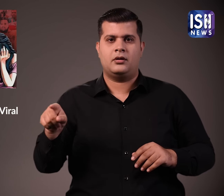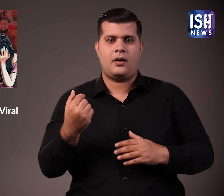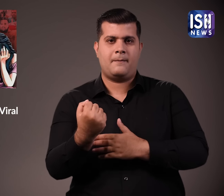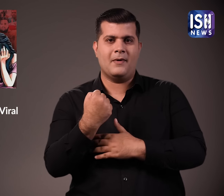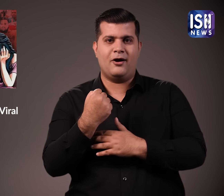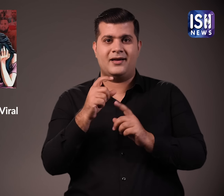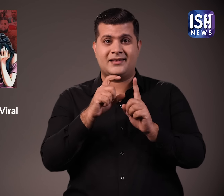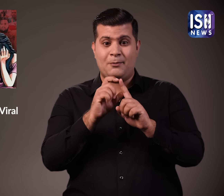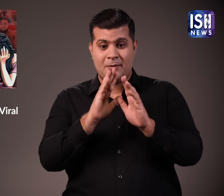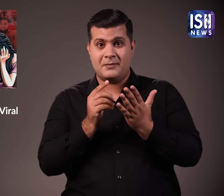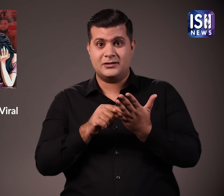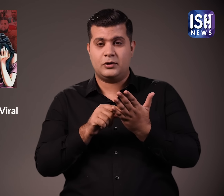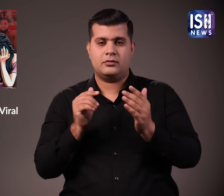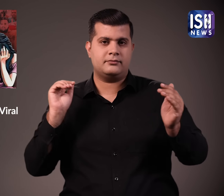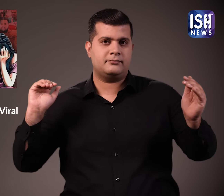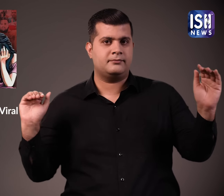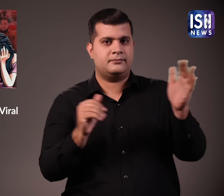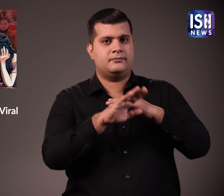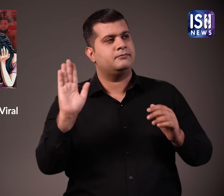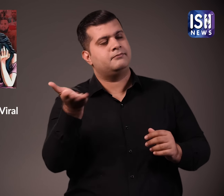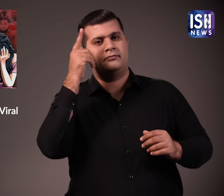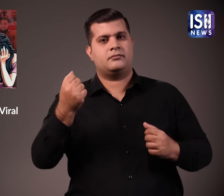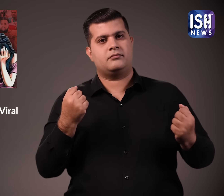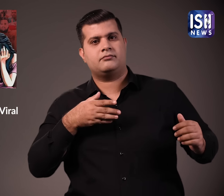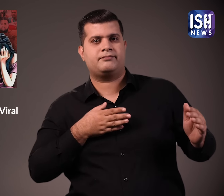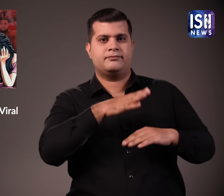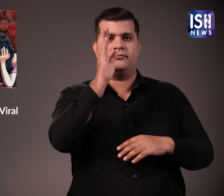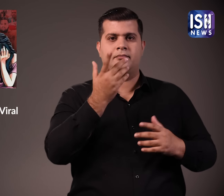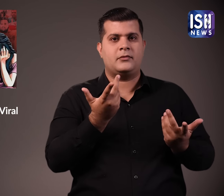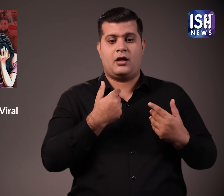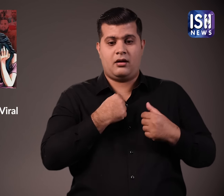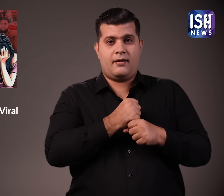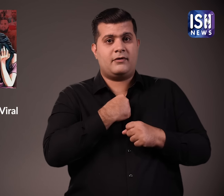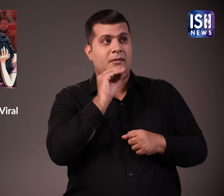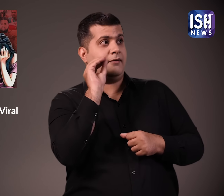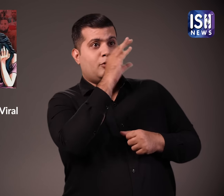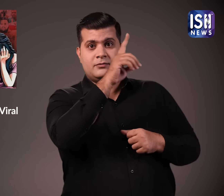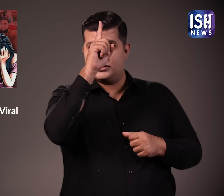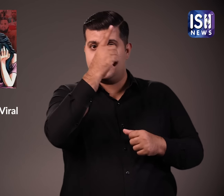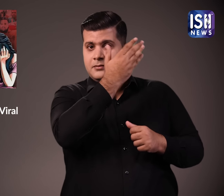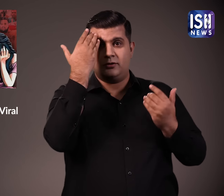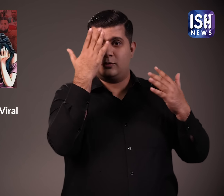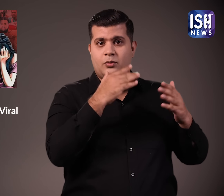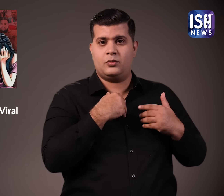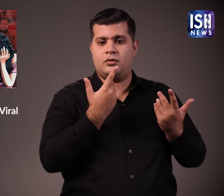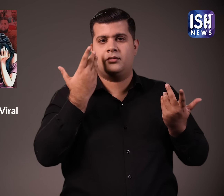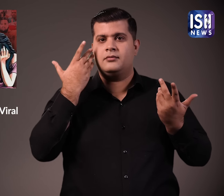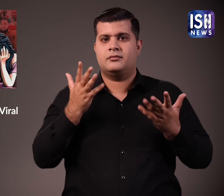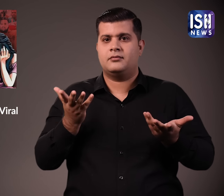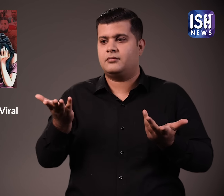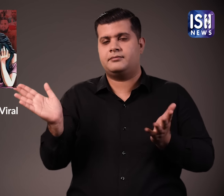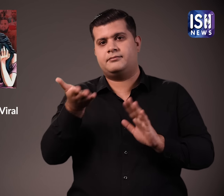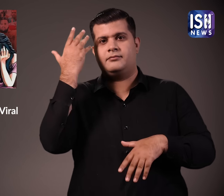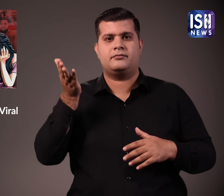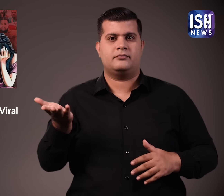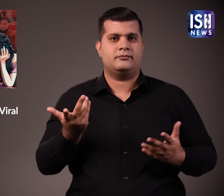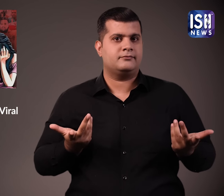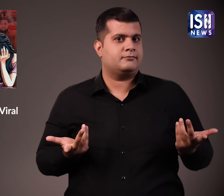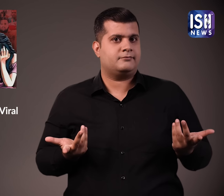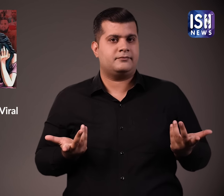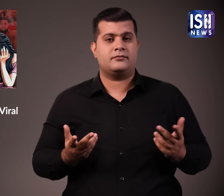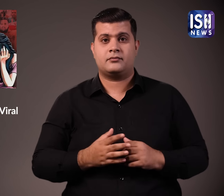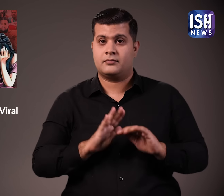Prajwal traveled on a diplomatic passport and the MEA has not even issued any visa note to Germany.